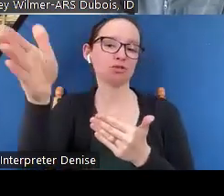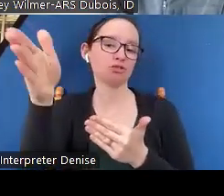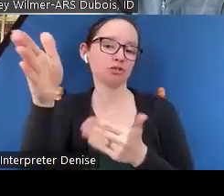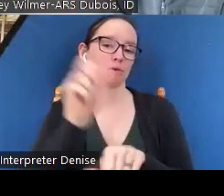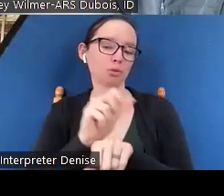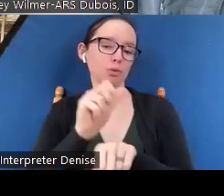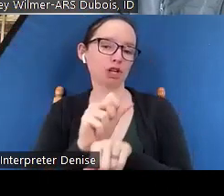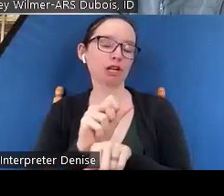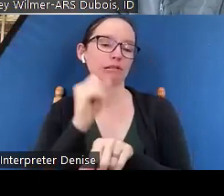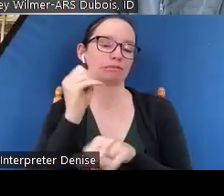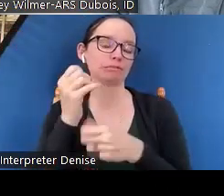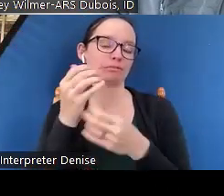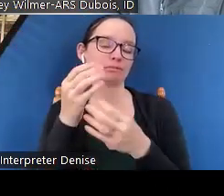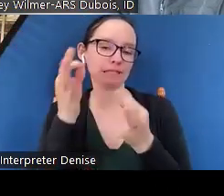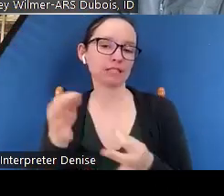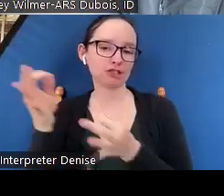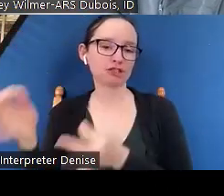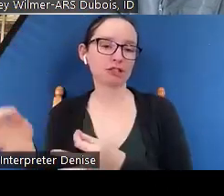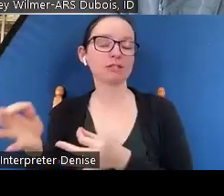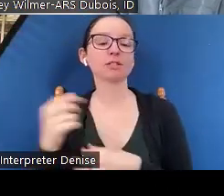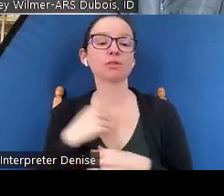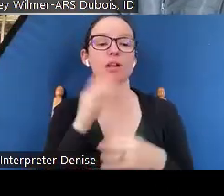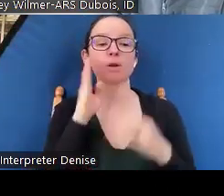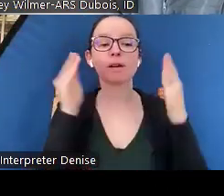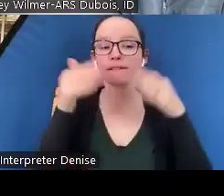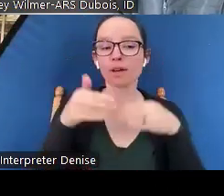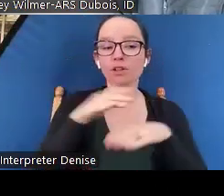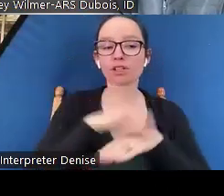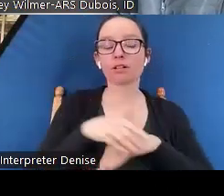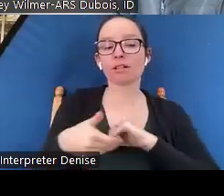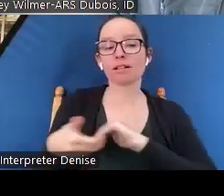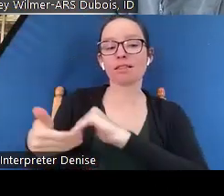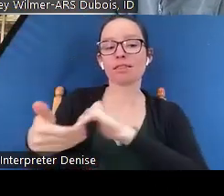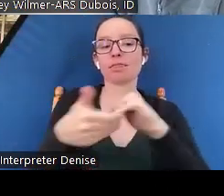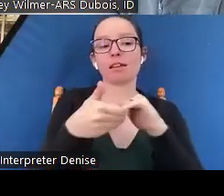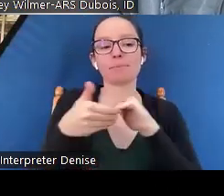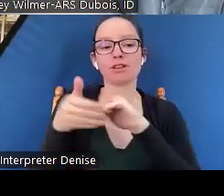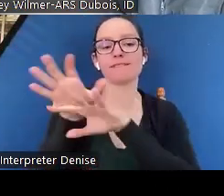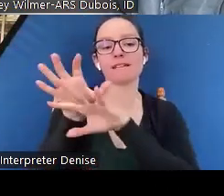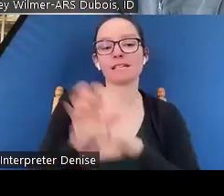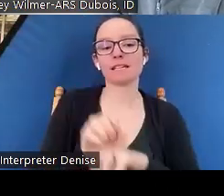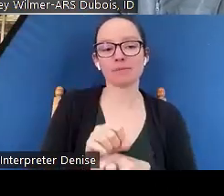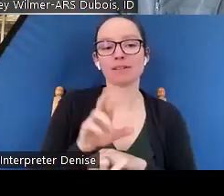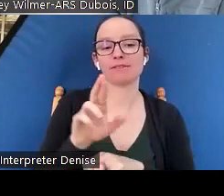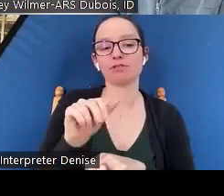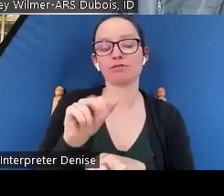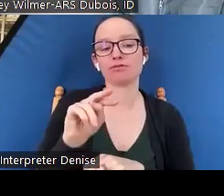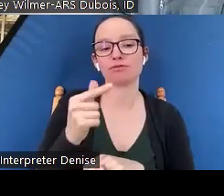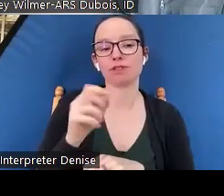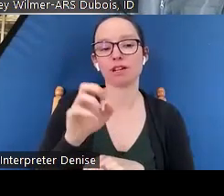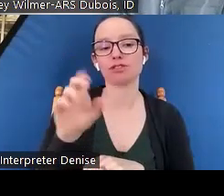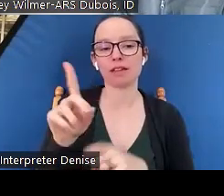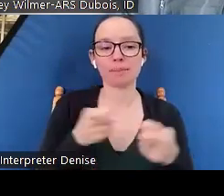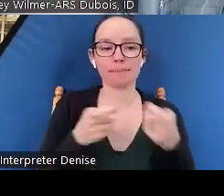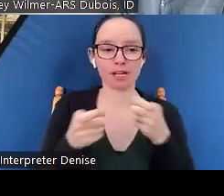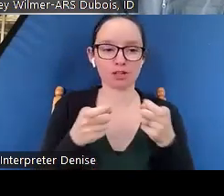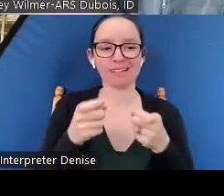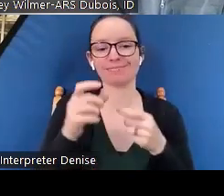So, I'll focus on the Collaborative Adaptive Rangeland Management or CARM experience, but also draw from other case